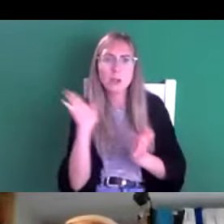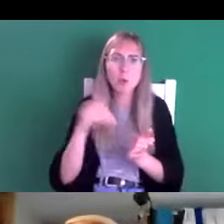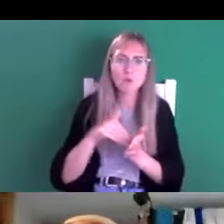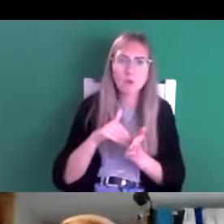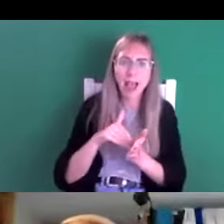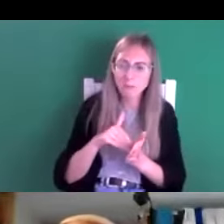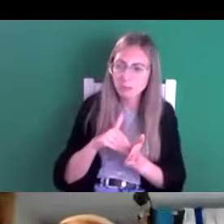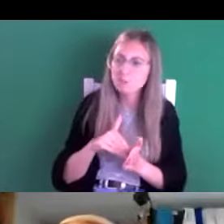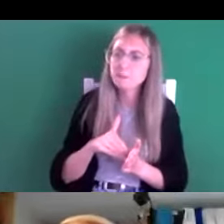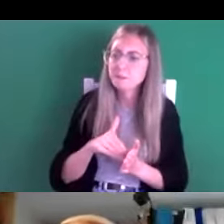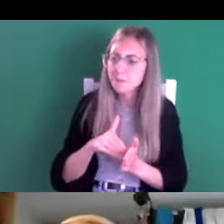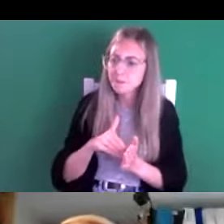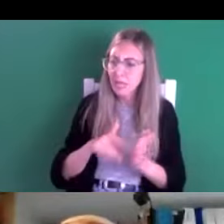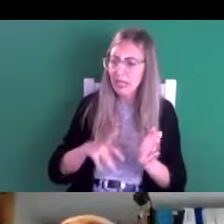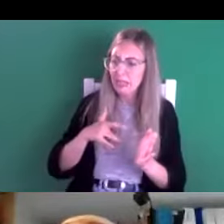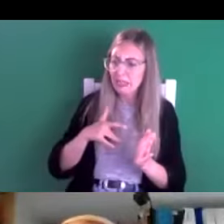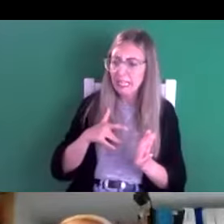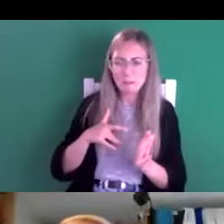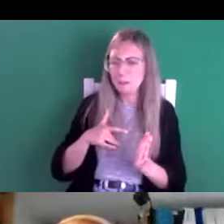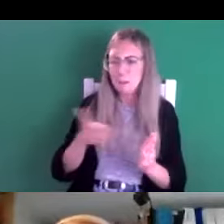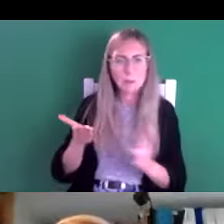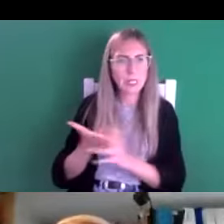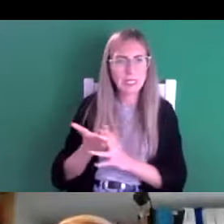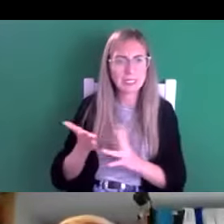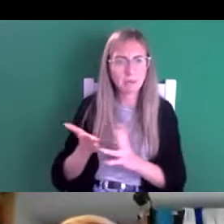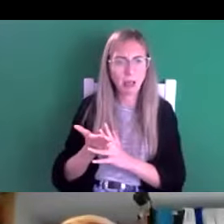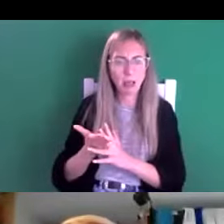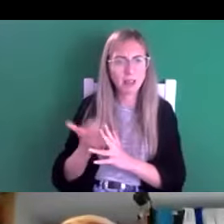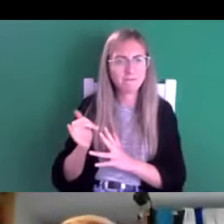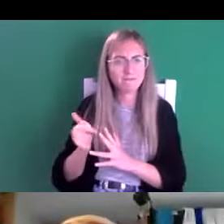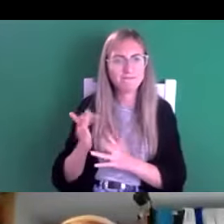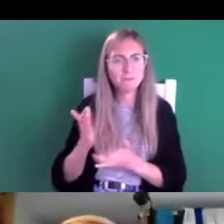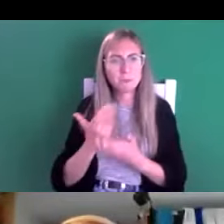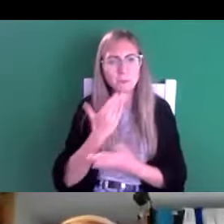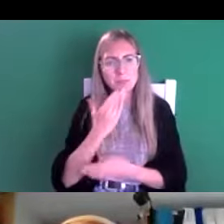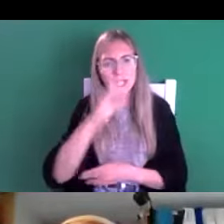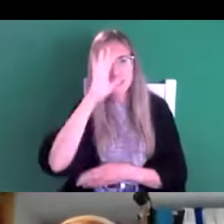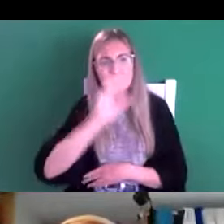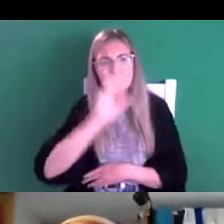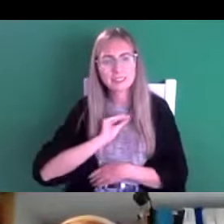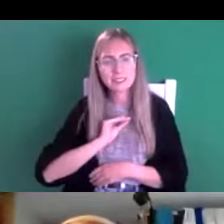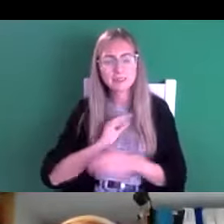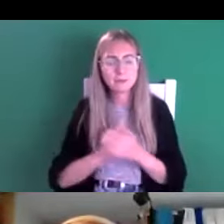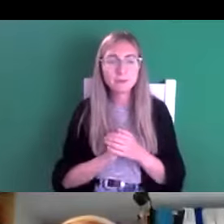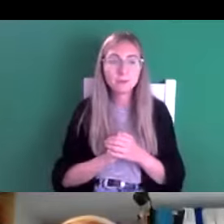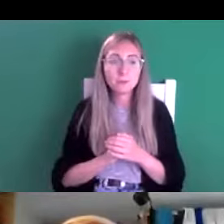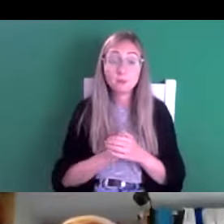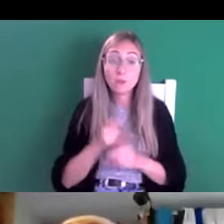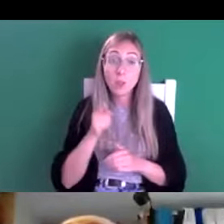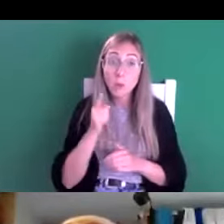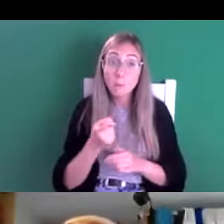be in there because unless i was just saying unless you want to make the commentary about